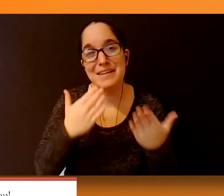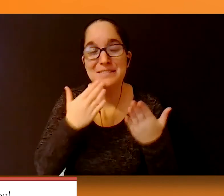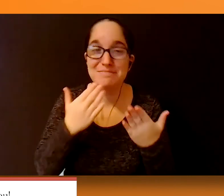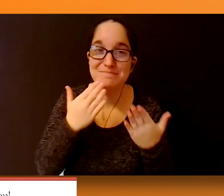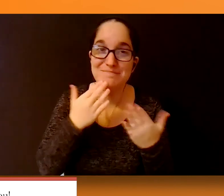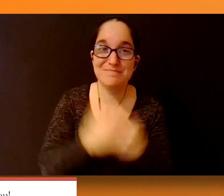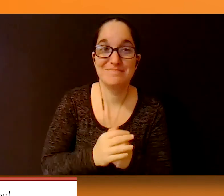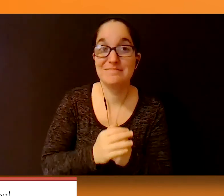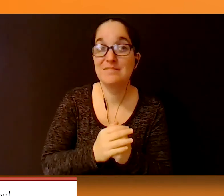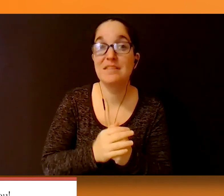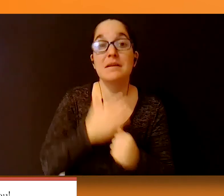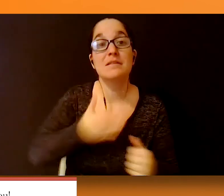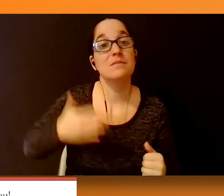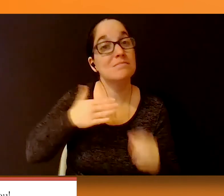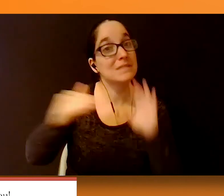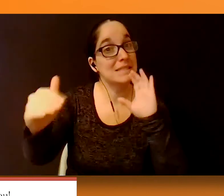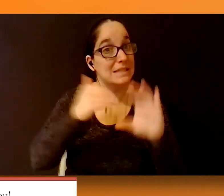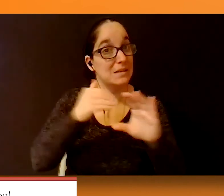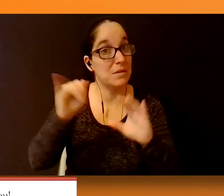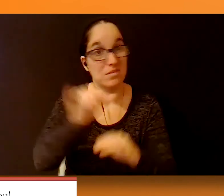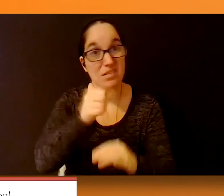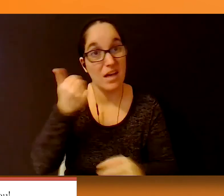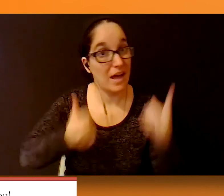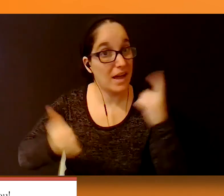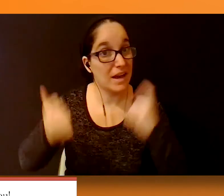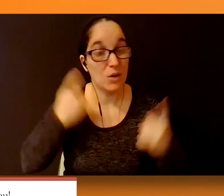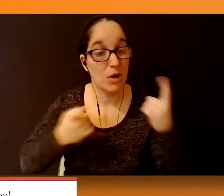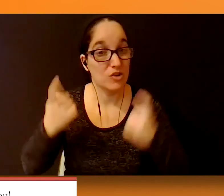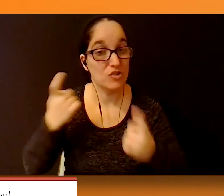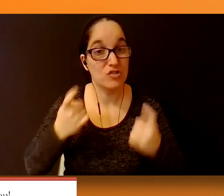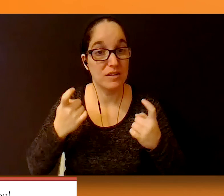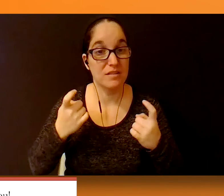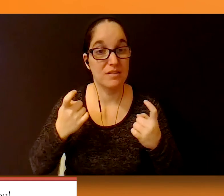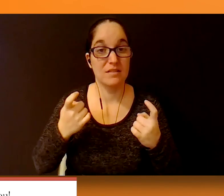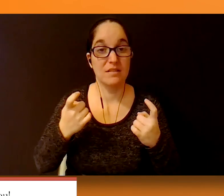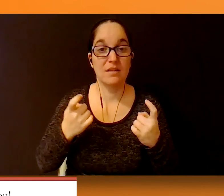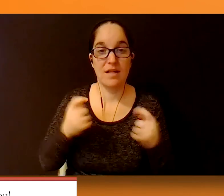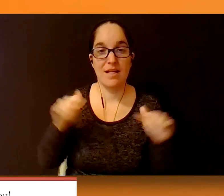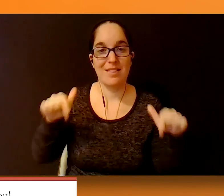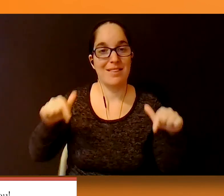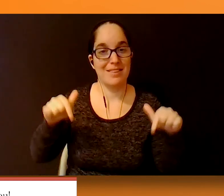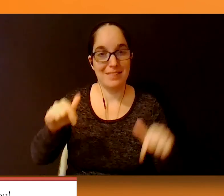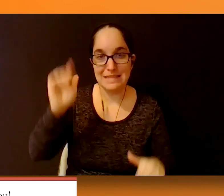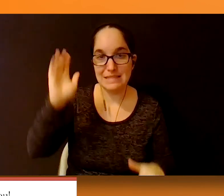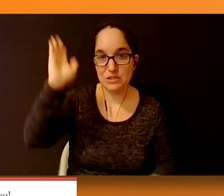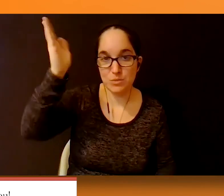You're all welcome. I hope you'll email me. Hope, I will get this presentation to you